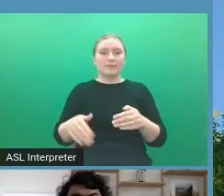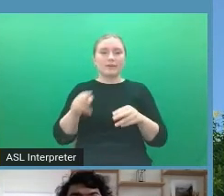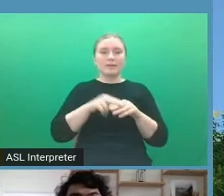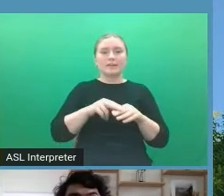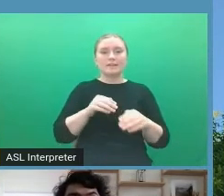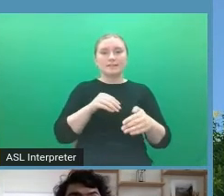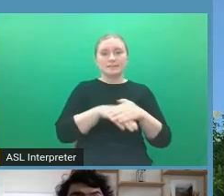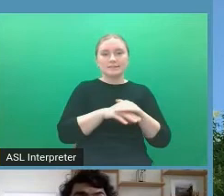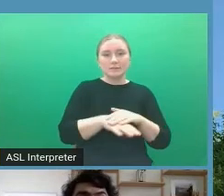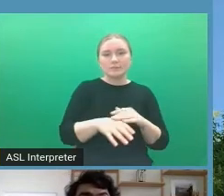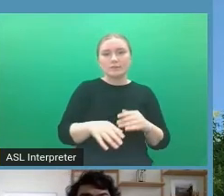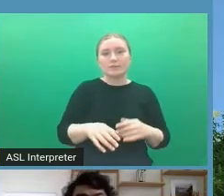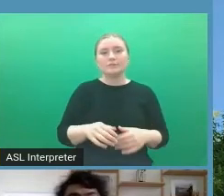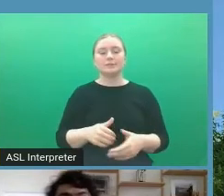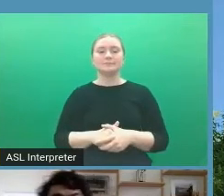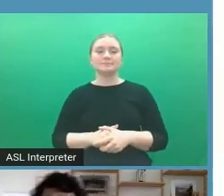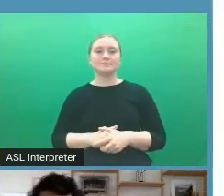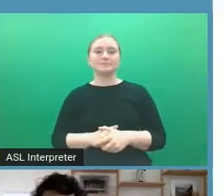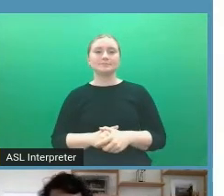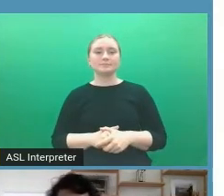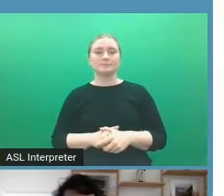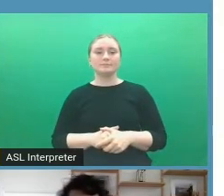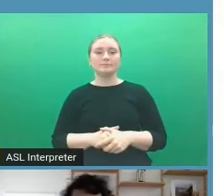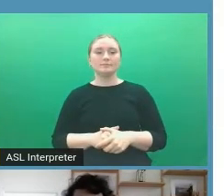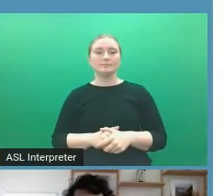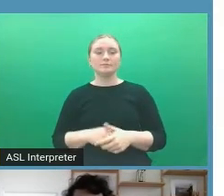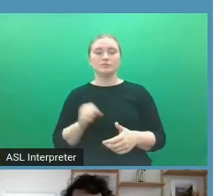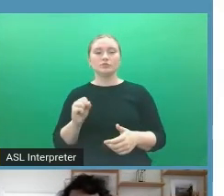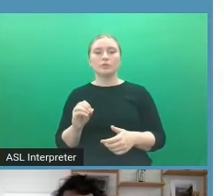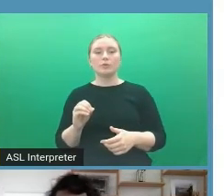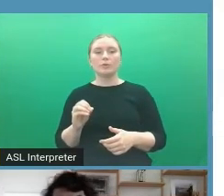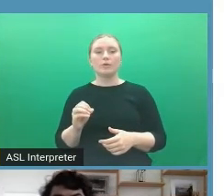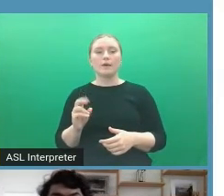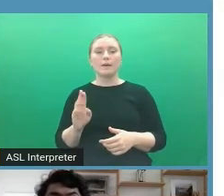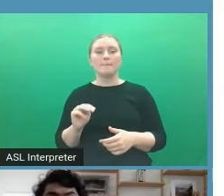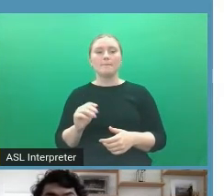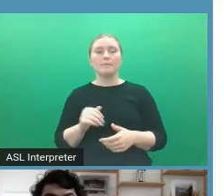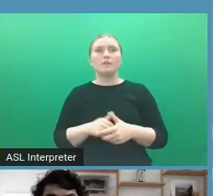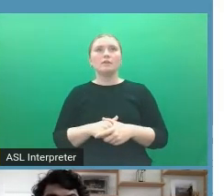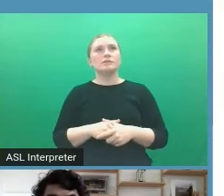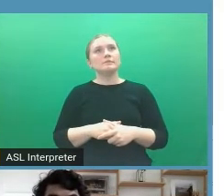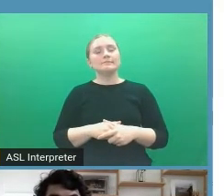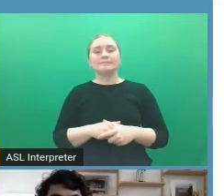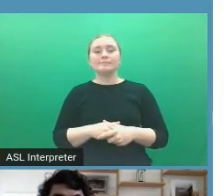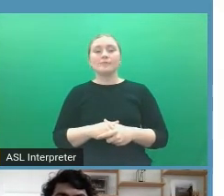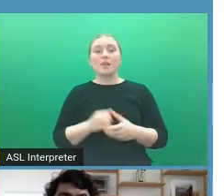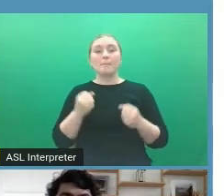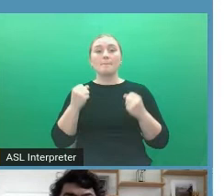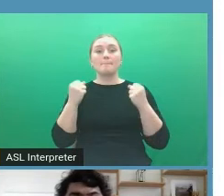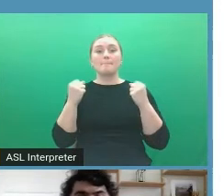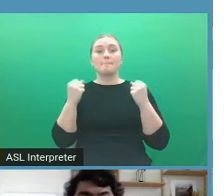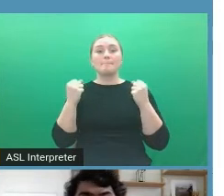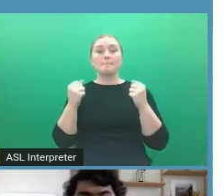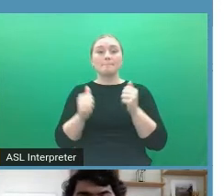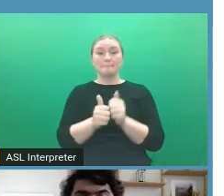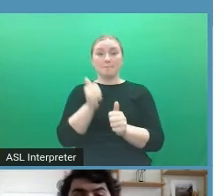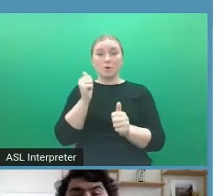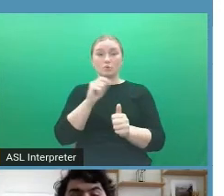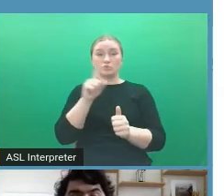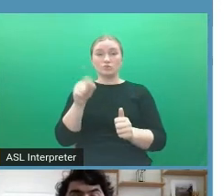Yep, so probably the question that we get or the topic, sub-topic that we discussed the most when